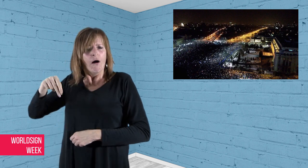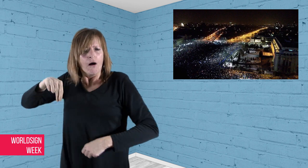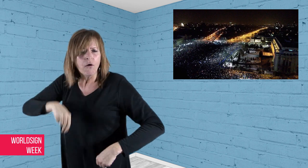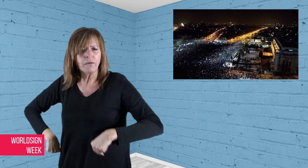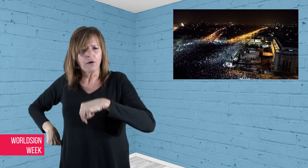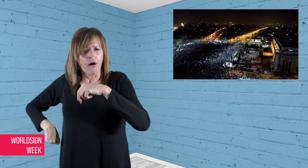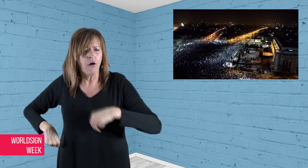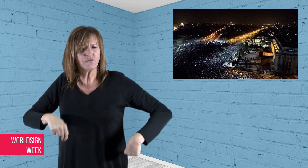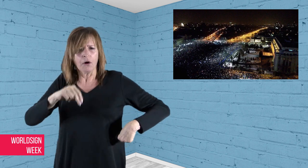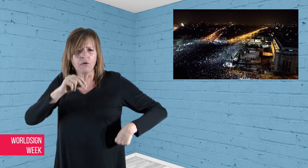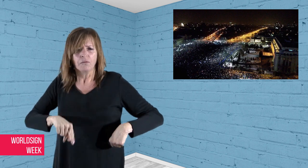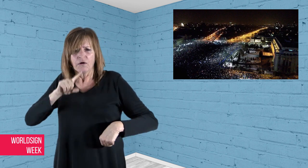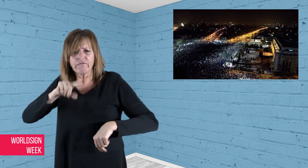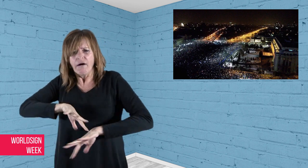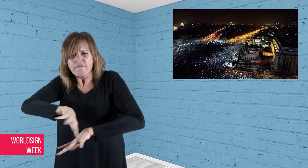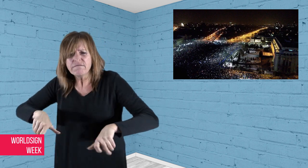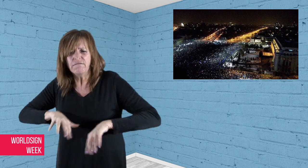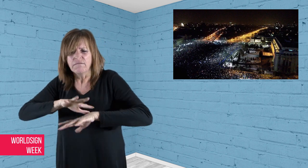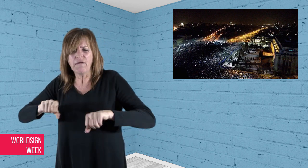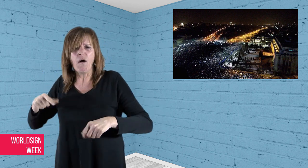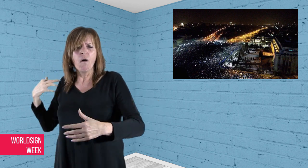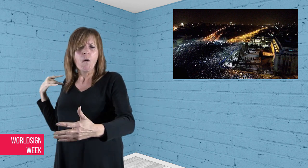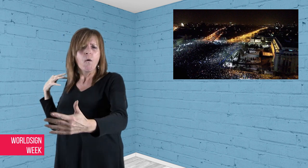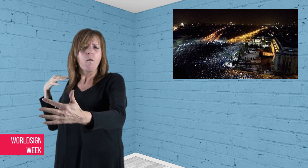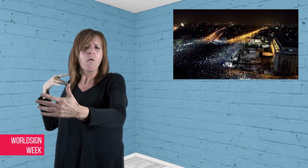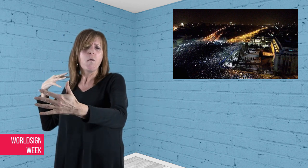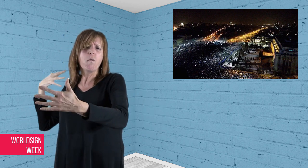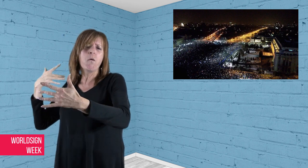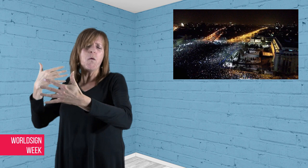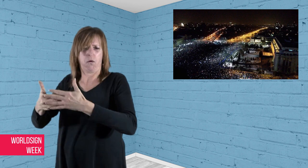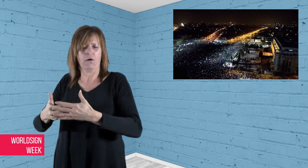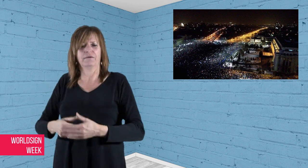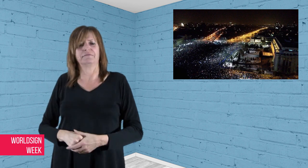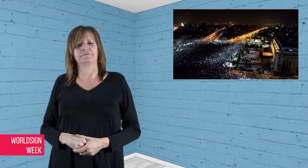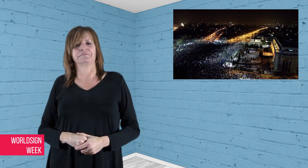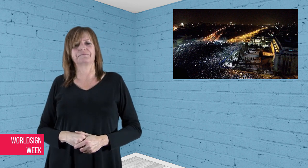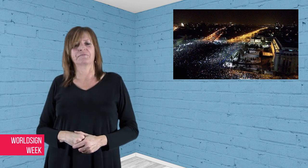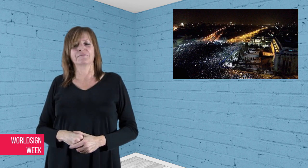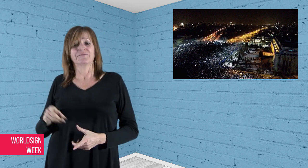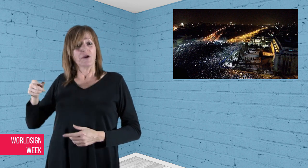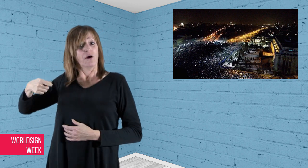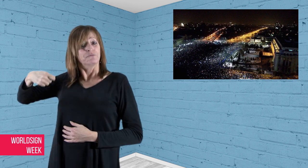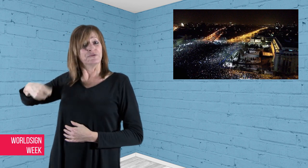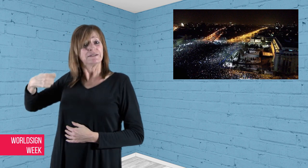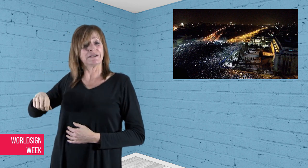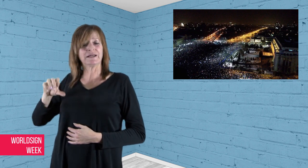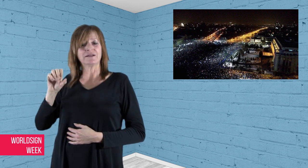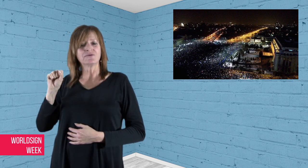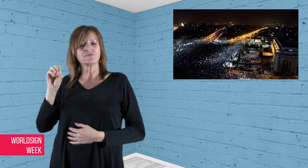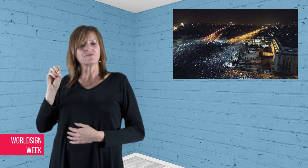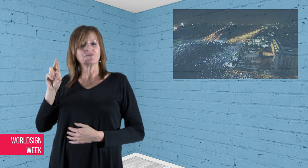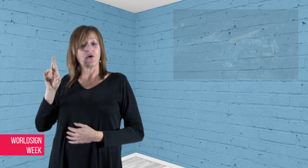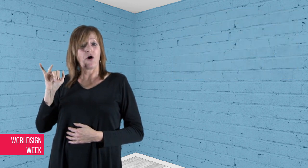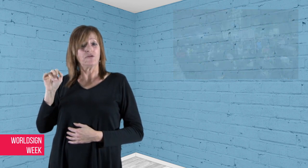let the government get away with it as corruption has long been the scourge of the country.